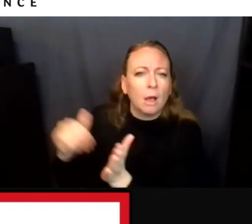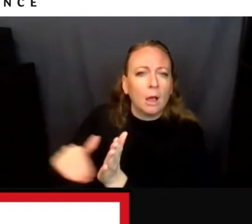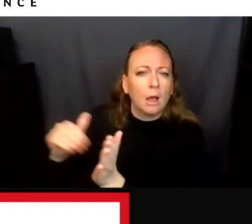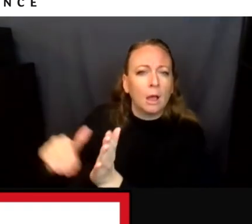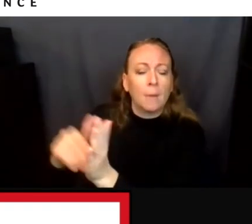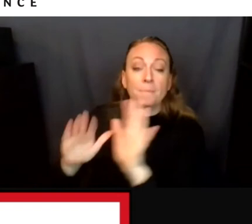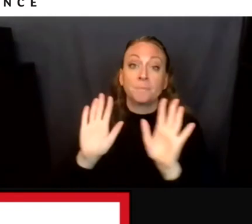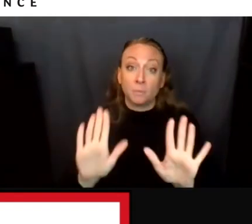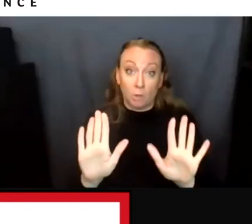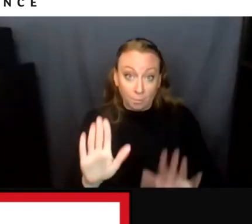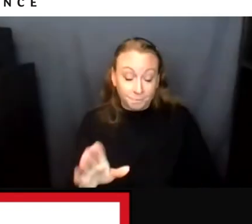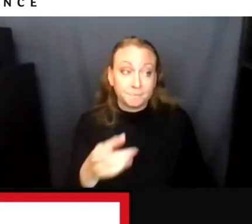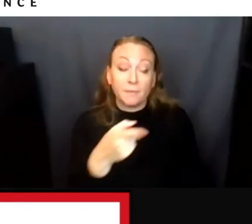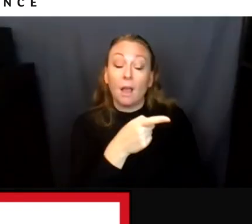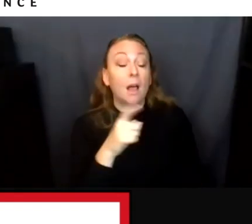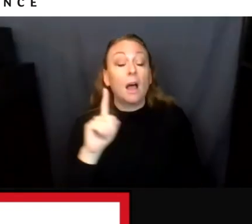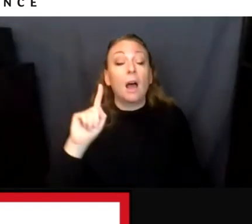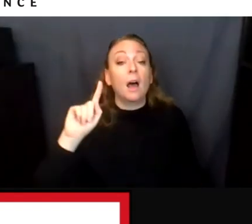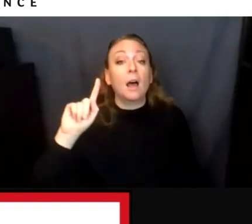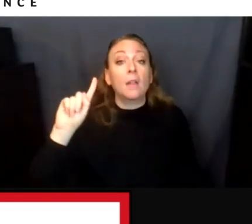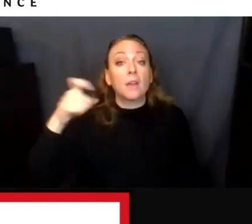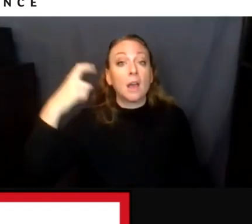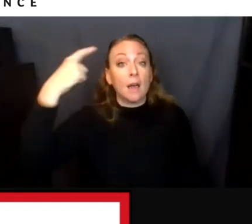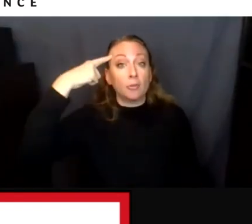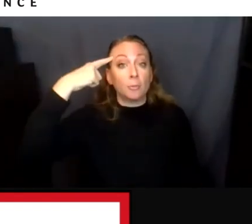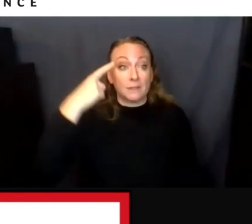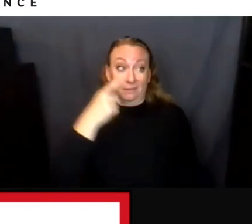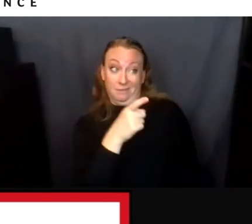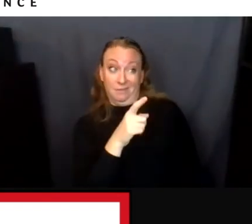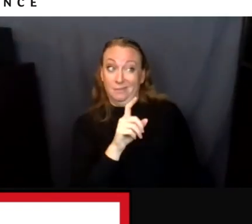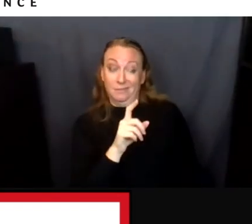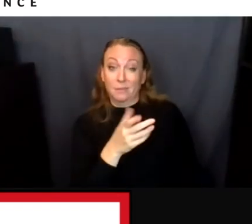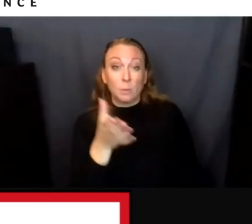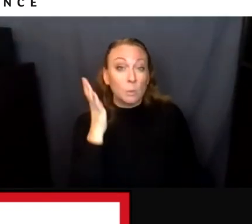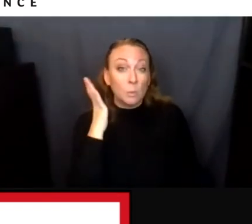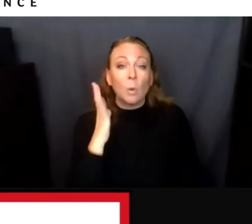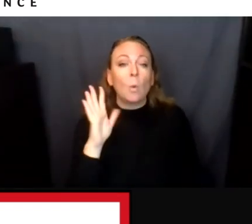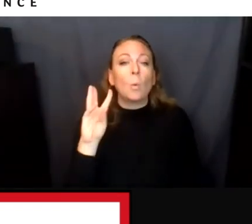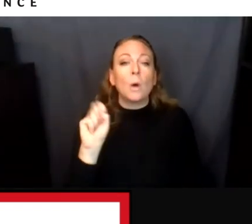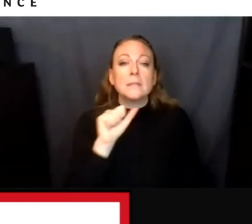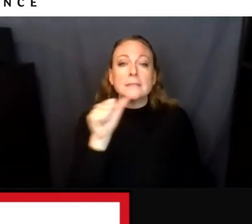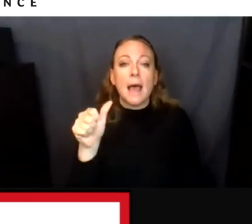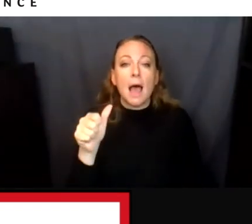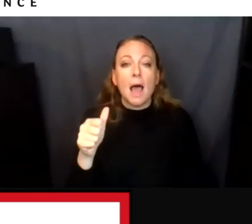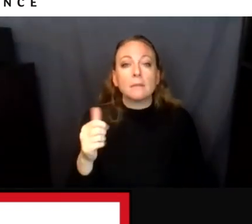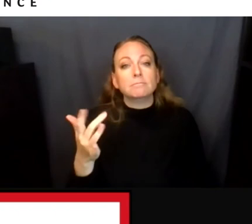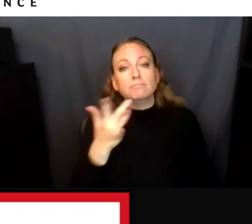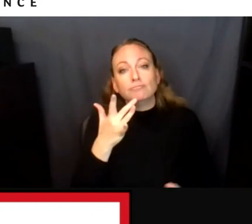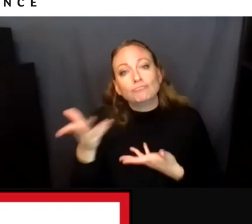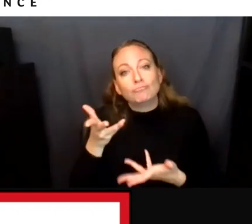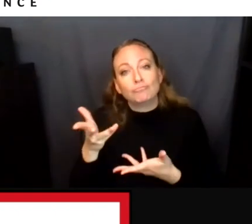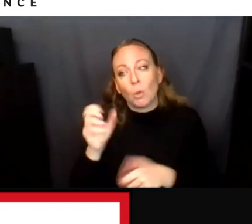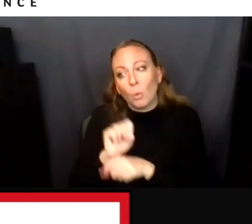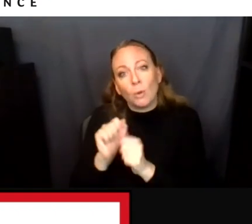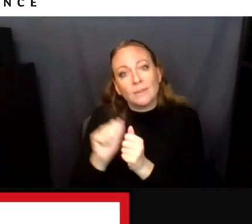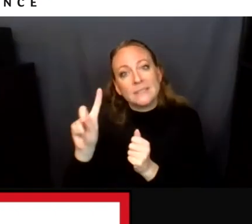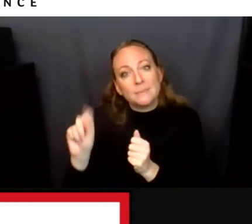The government was not favorable to disabilities. And what I did was to fight